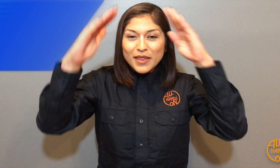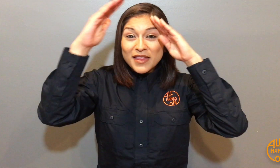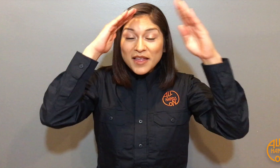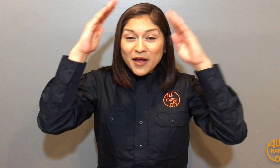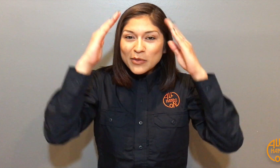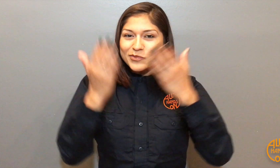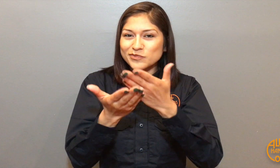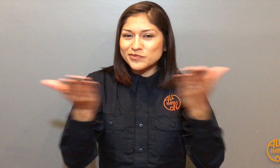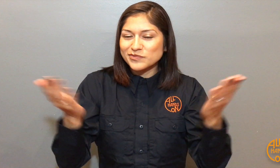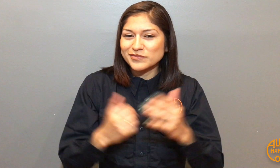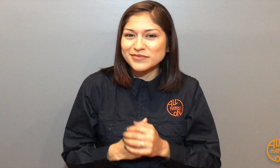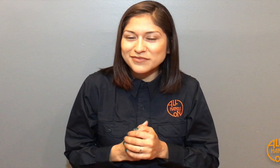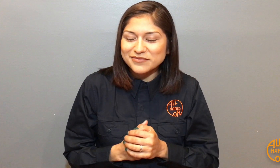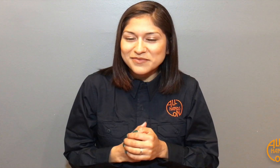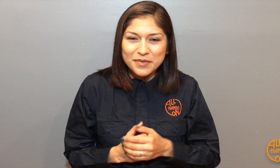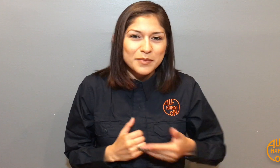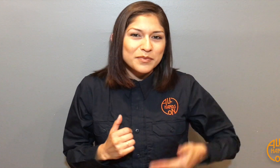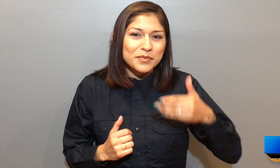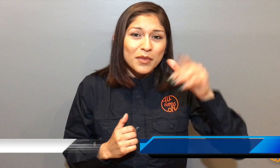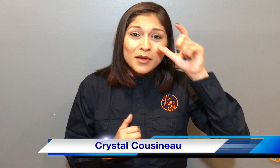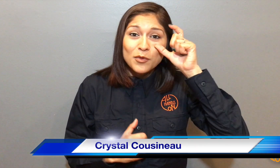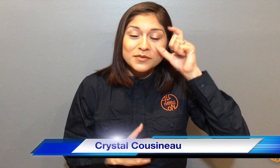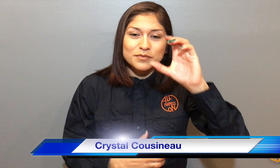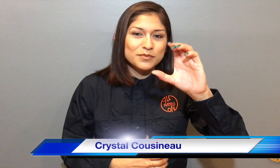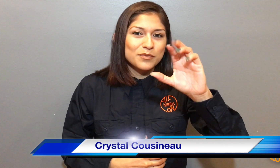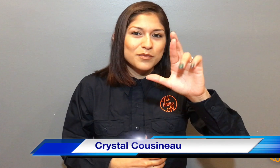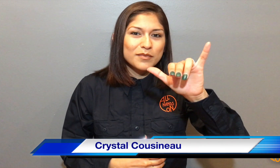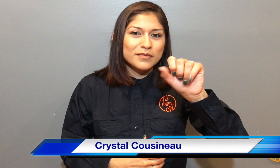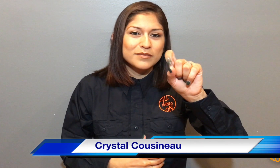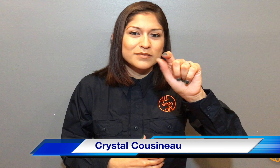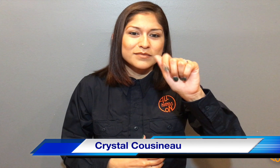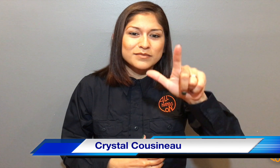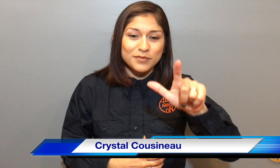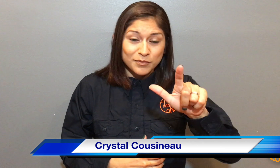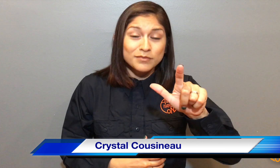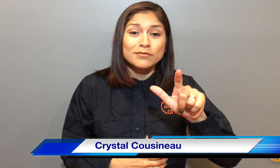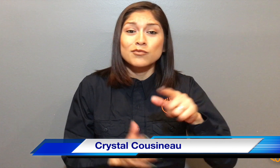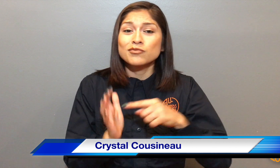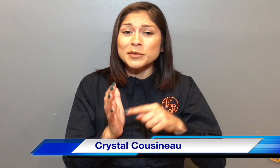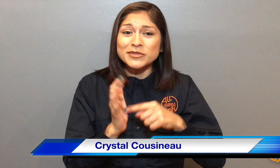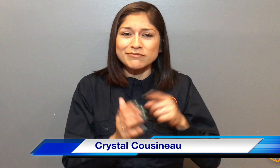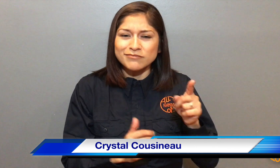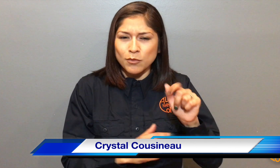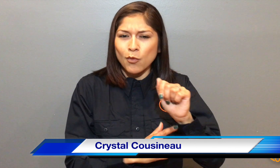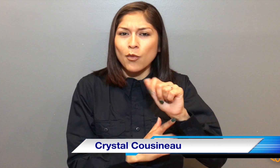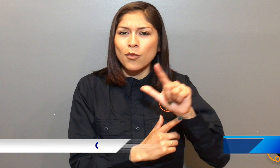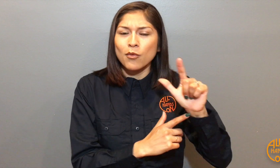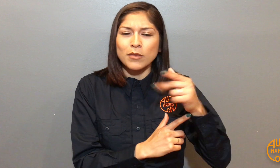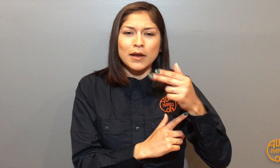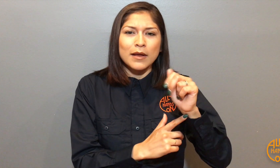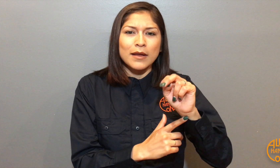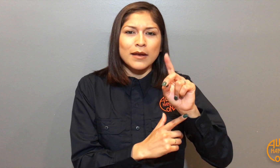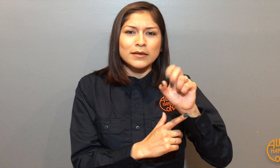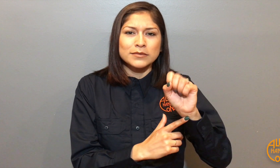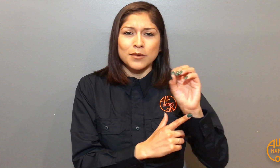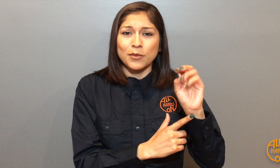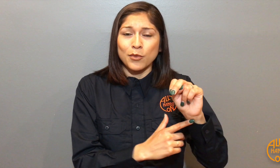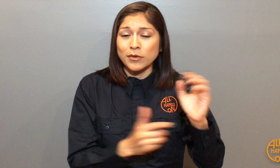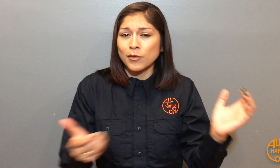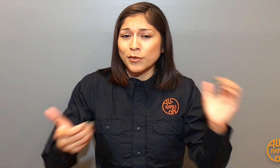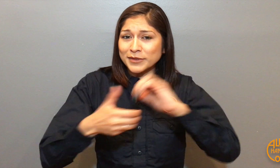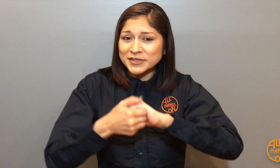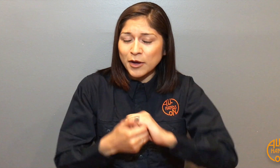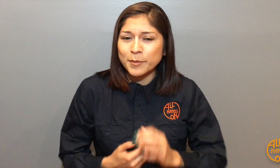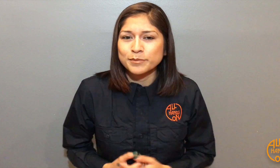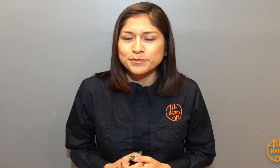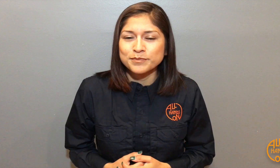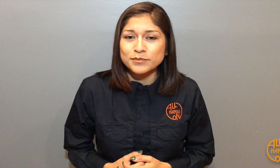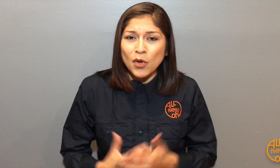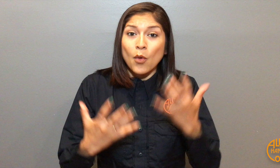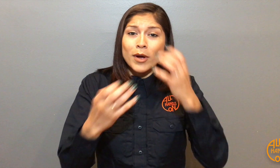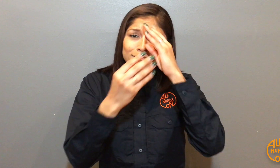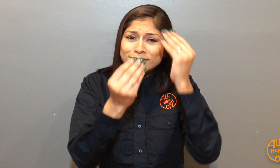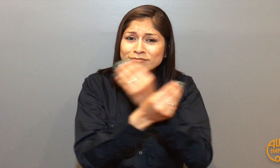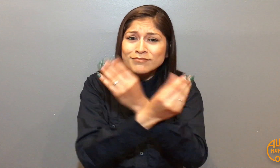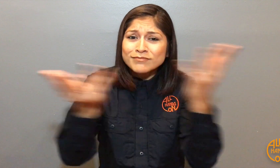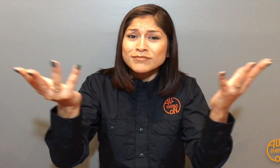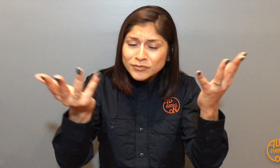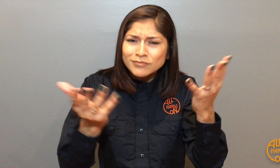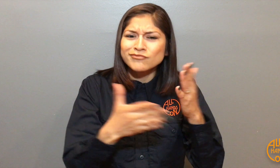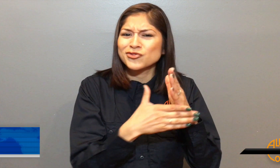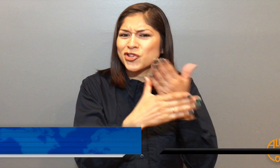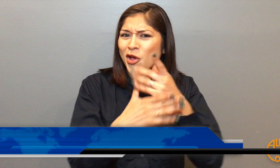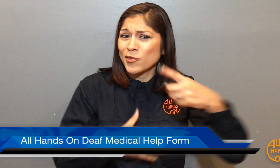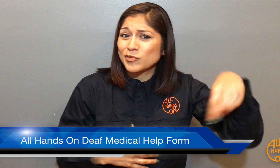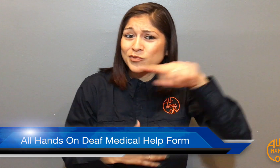hello everyone, my name is Crystal and I represent all hands on, I wanted to share